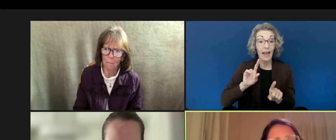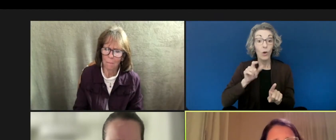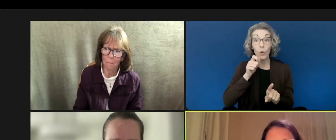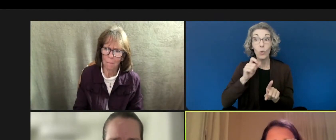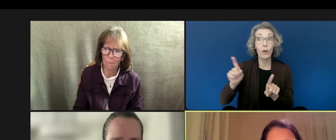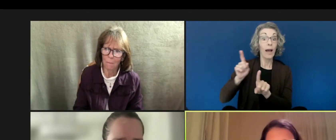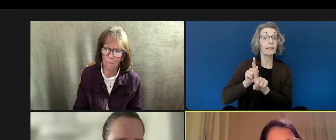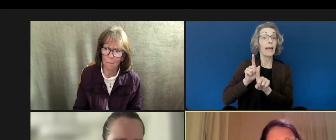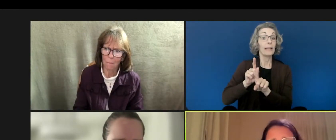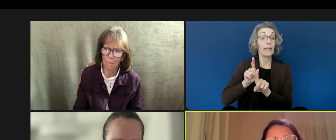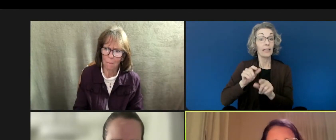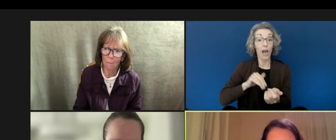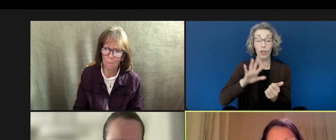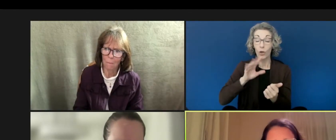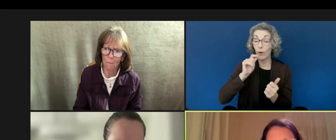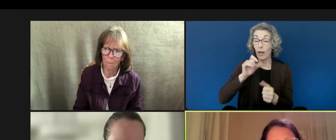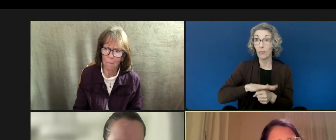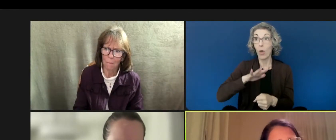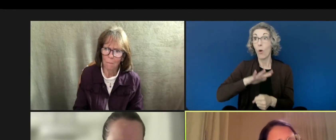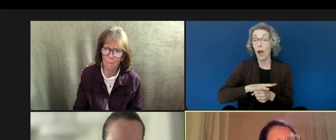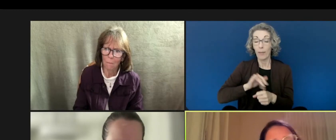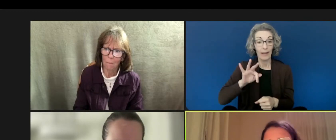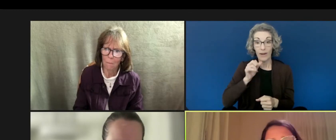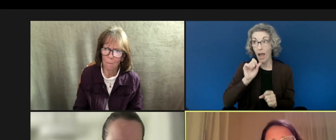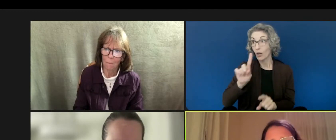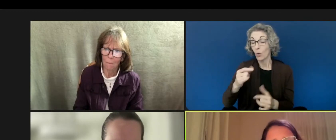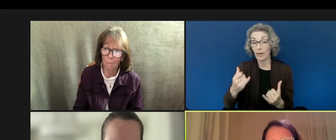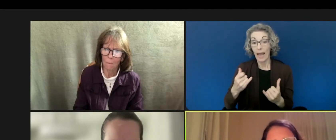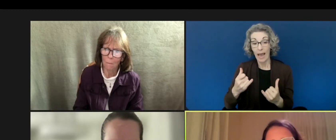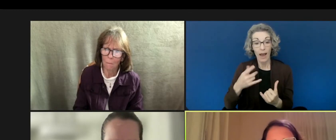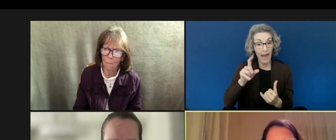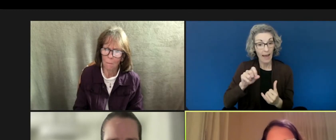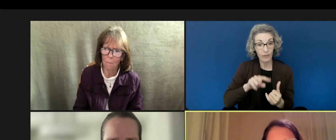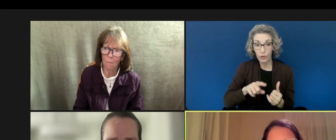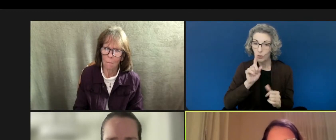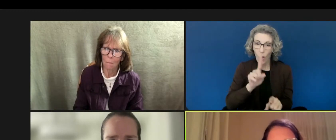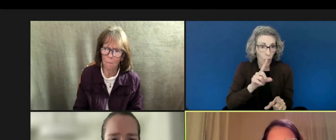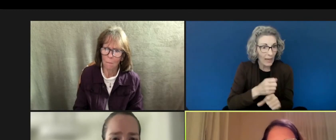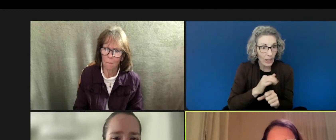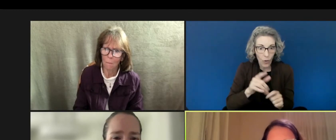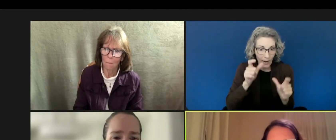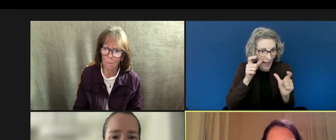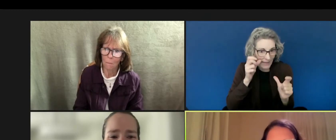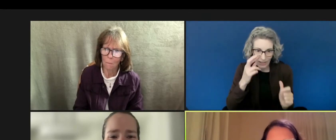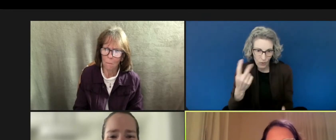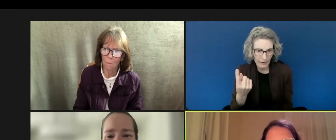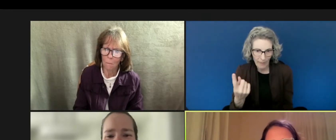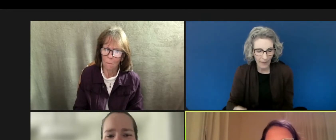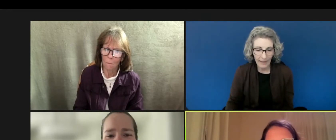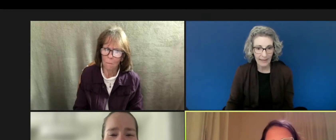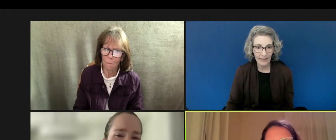and the attending doctor is just going to blow up if we don't go right now.